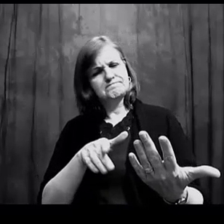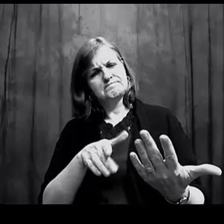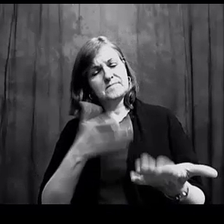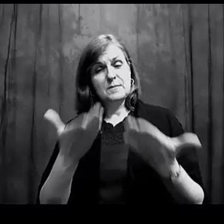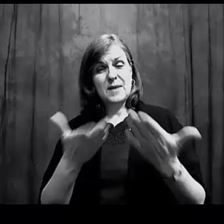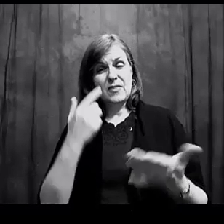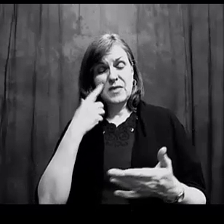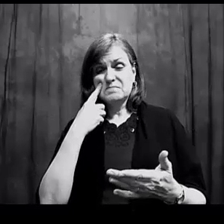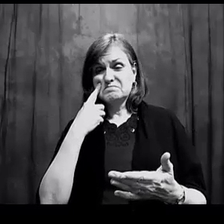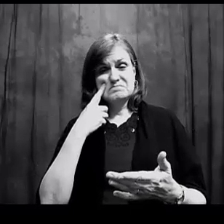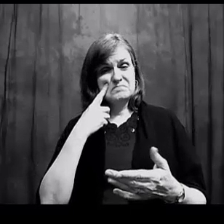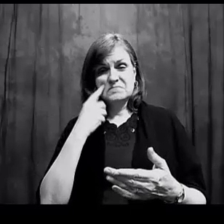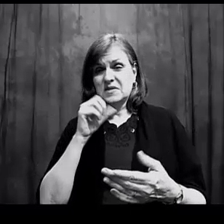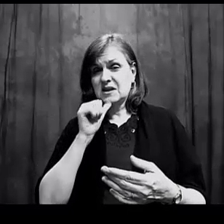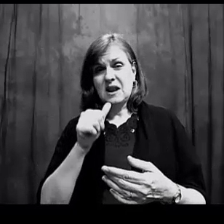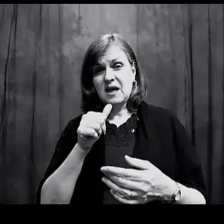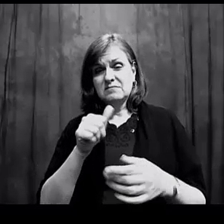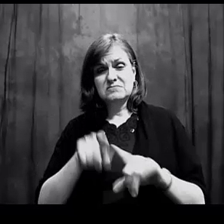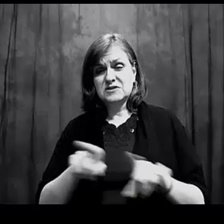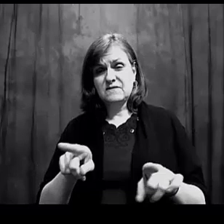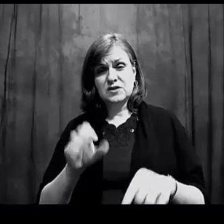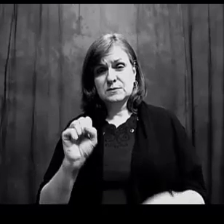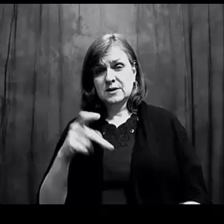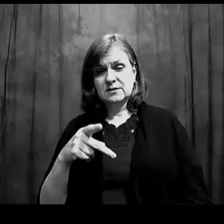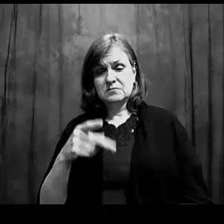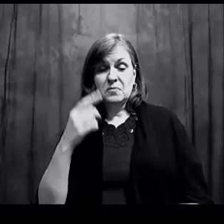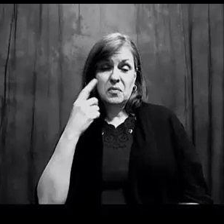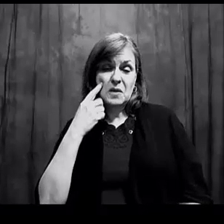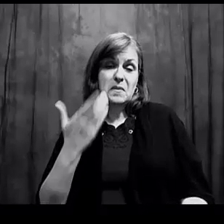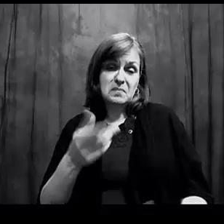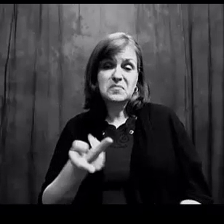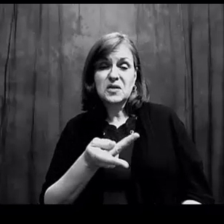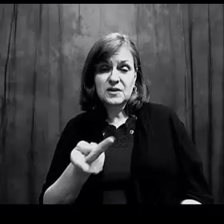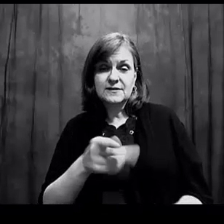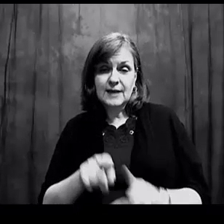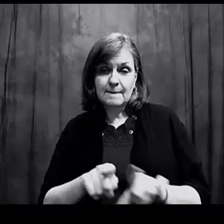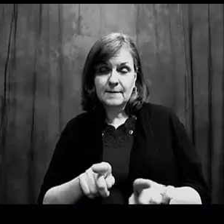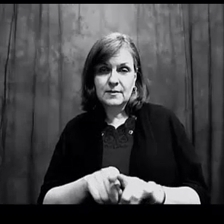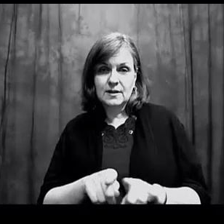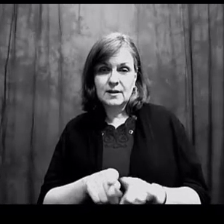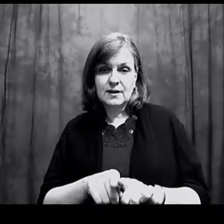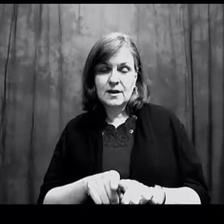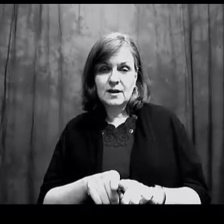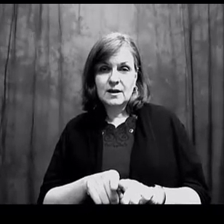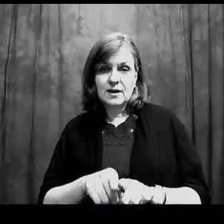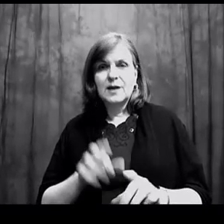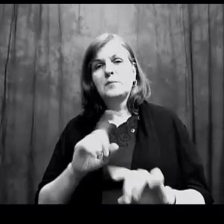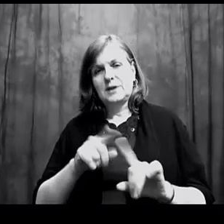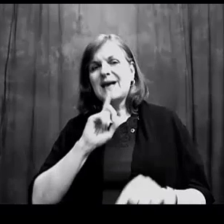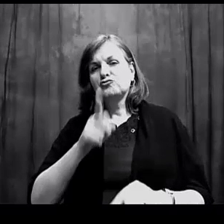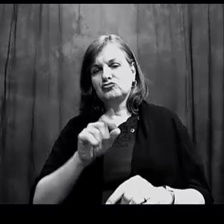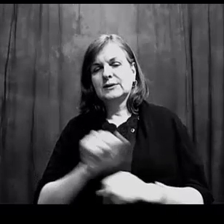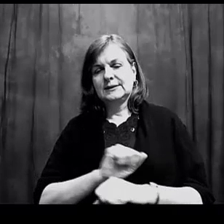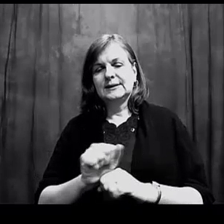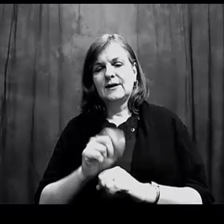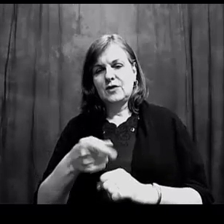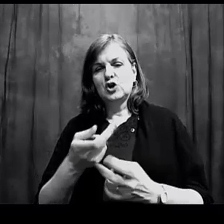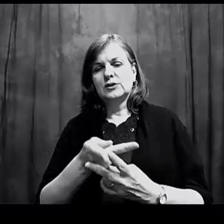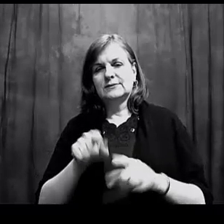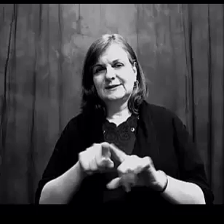you might suggest not -- you might say no they are the same species. actually they are different